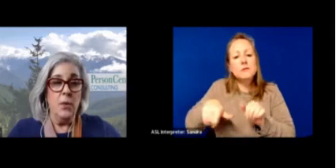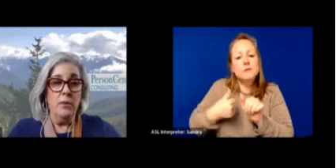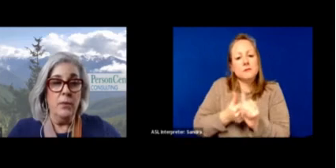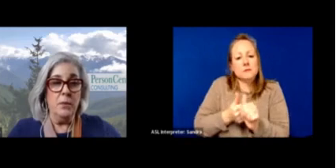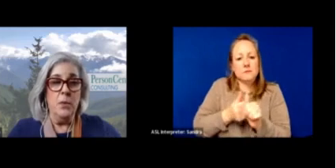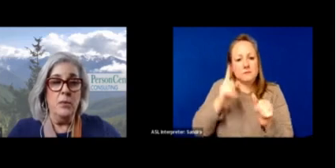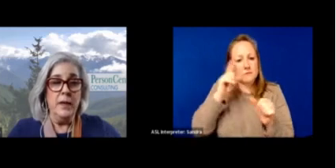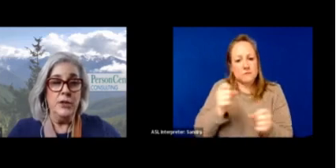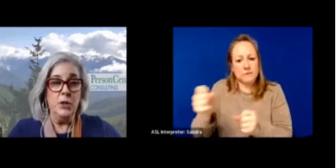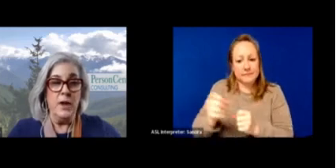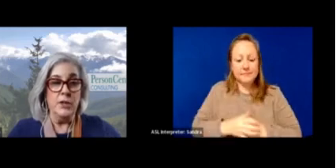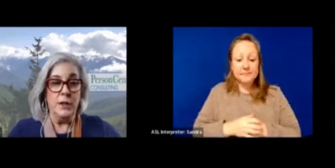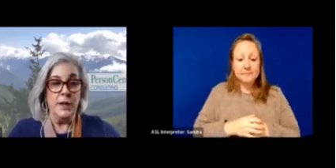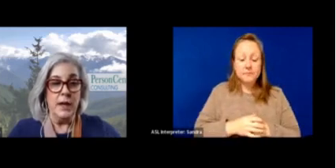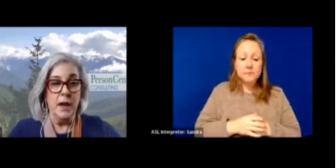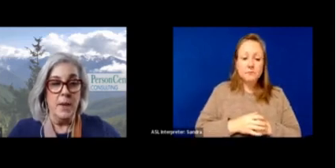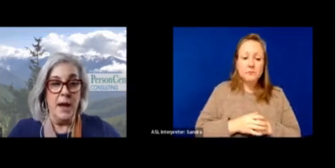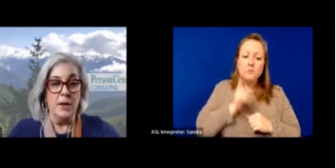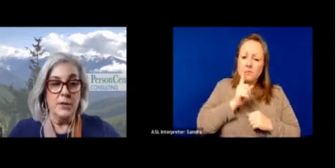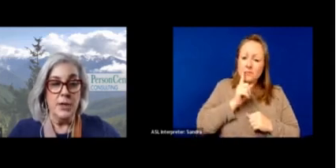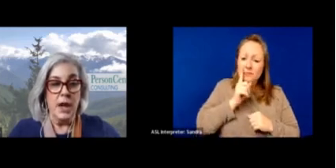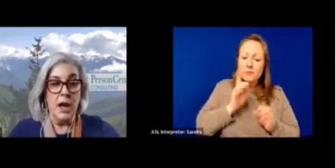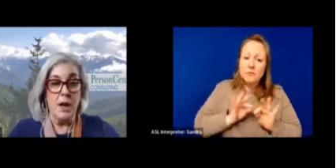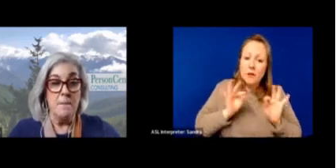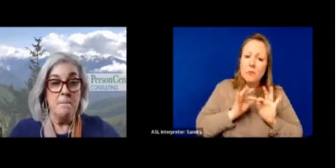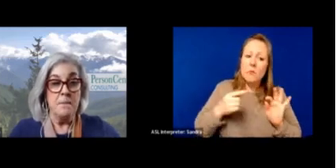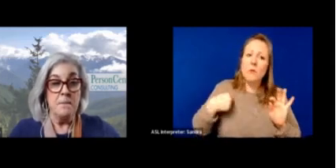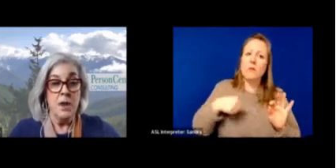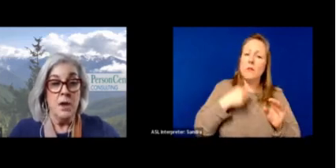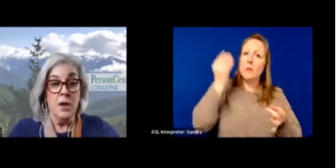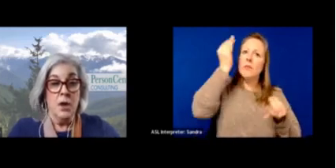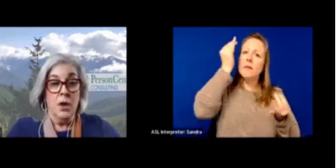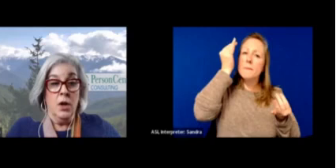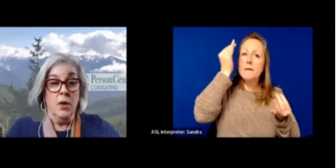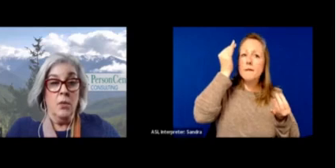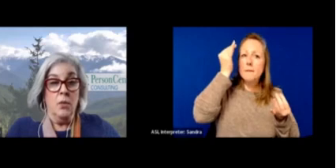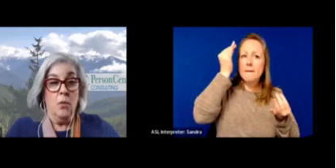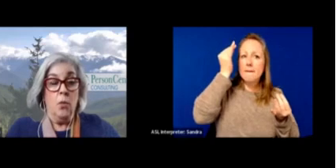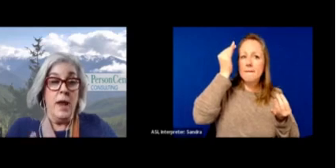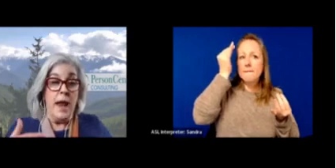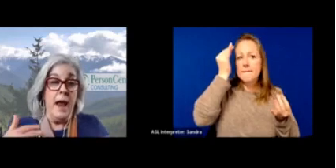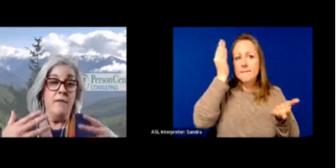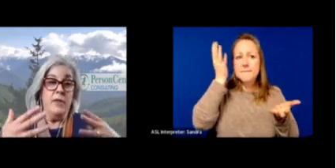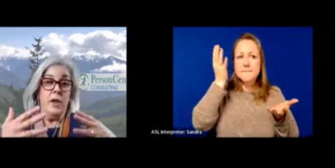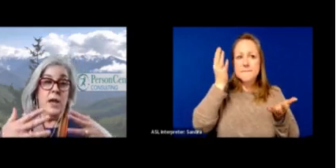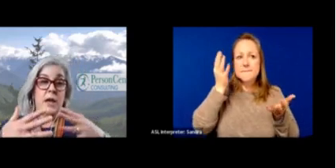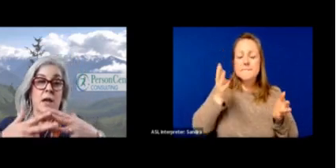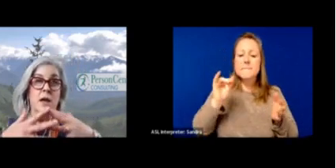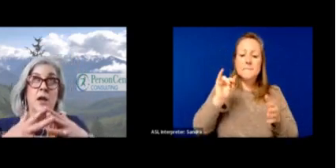everything, you know, people identify risk can part of what this part of what the process needs to include, is the